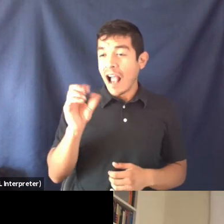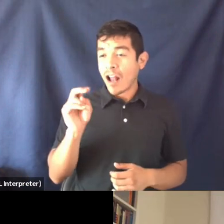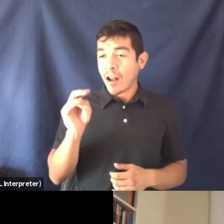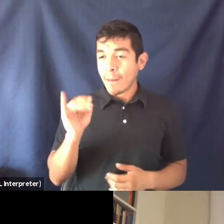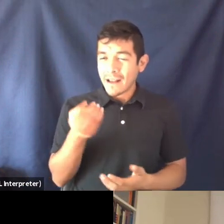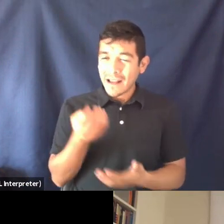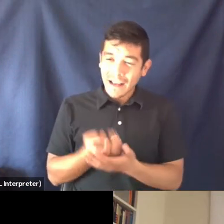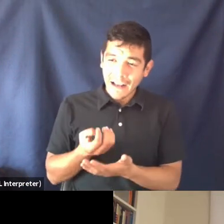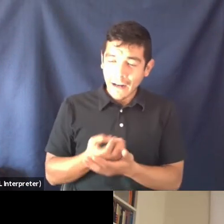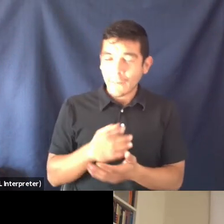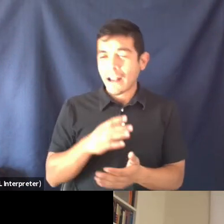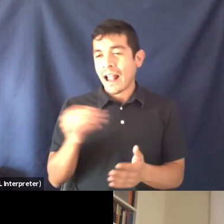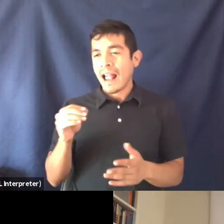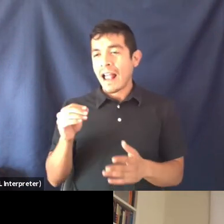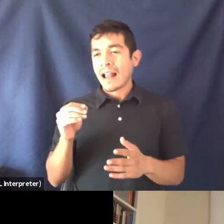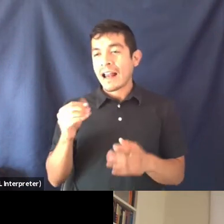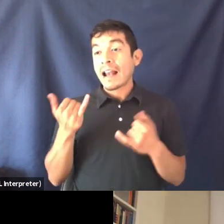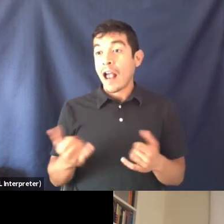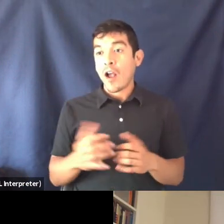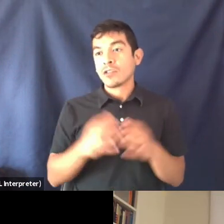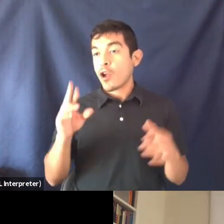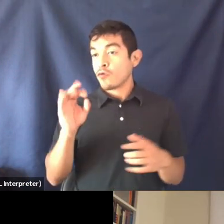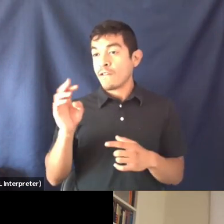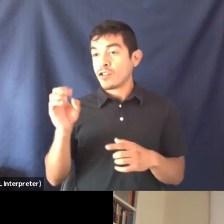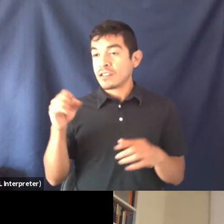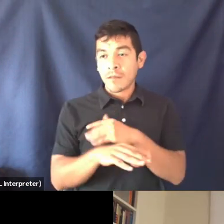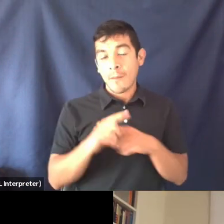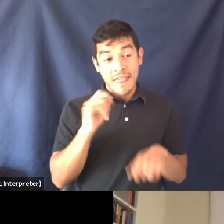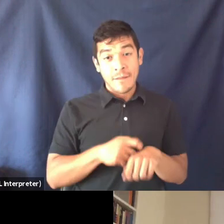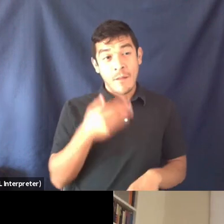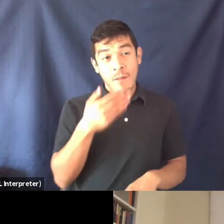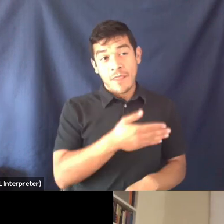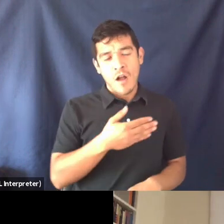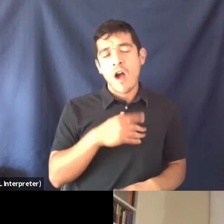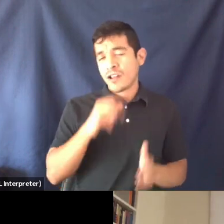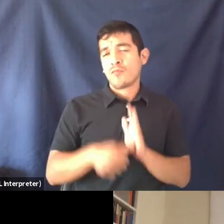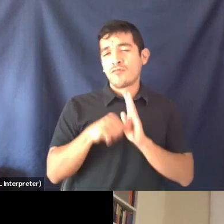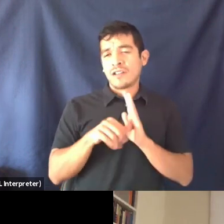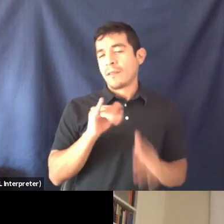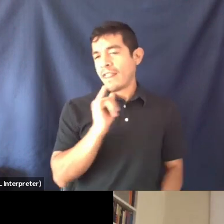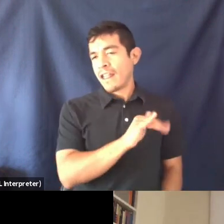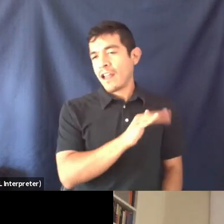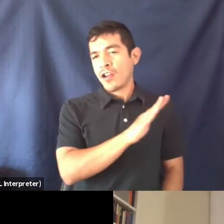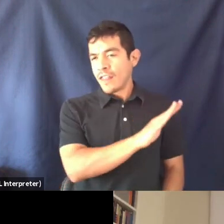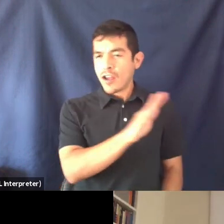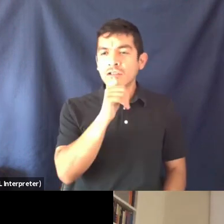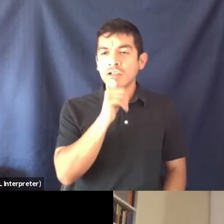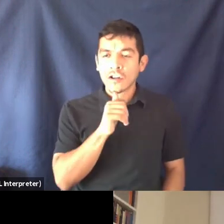But, at the time that I was there, I found that very remarkable. It is remarkable. It is their tolerance that couldn't be fully politicized